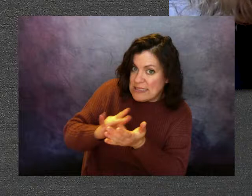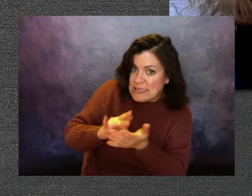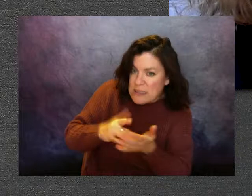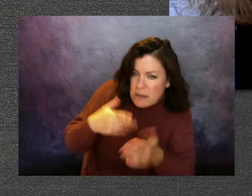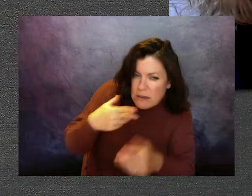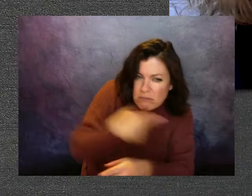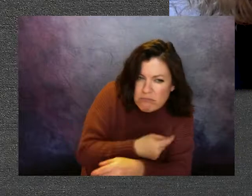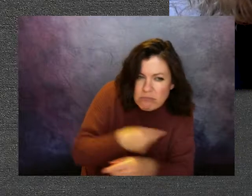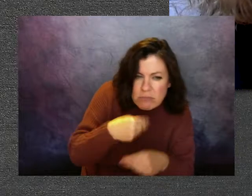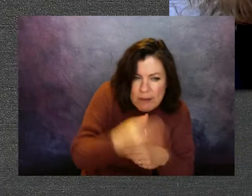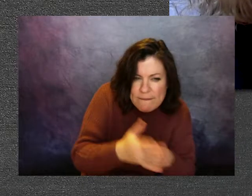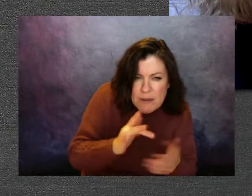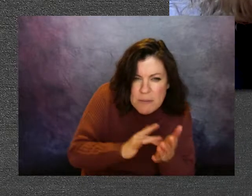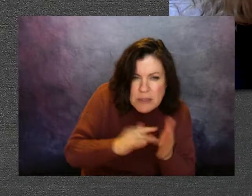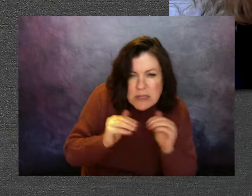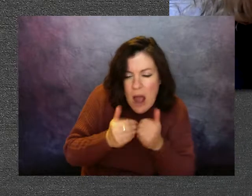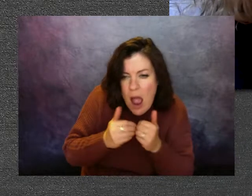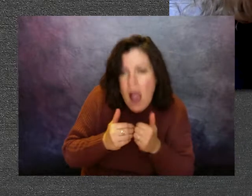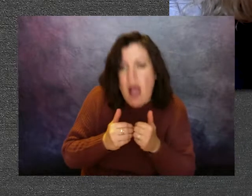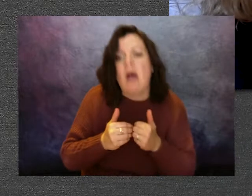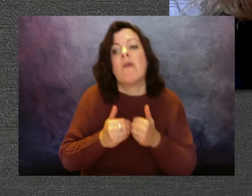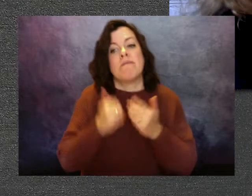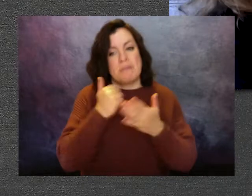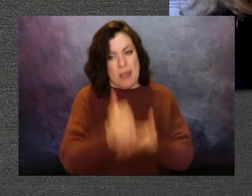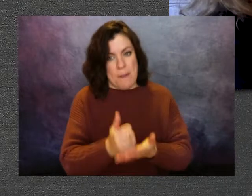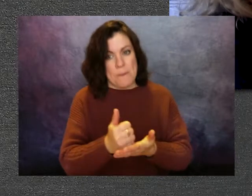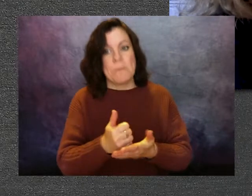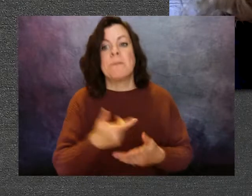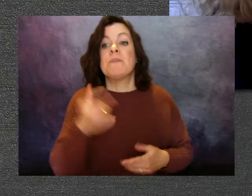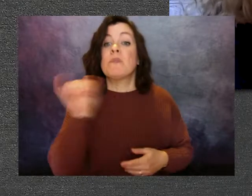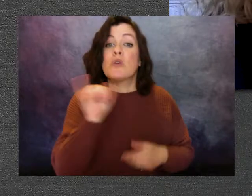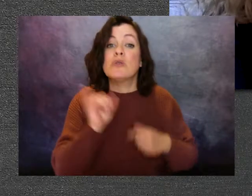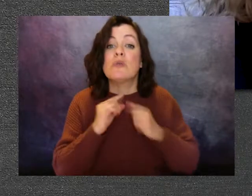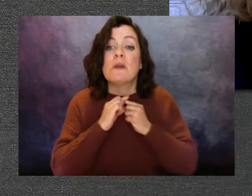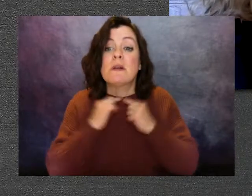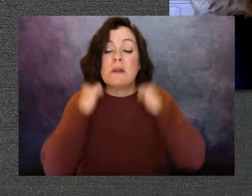Dr. Kep puts a tag on the cats collar, in case it gets lost.